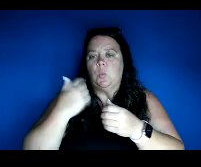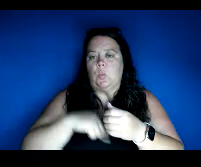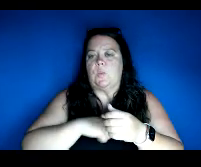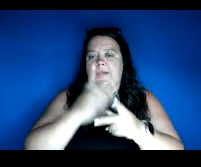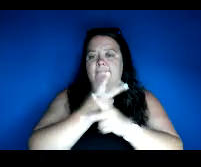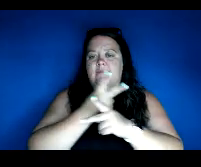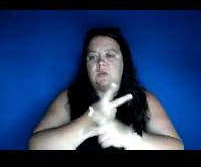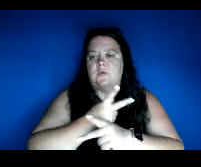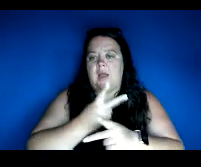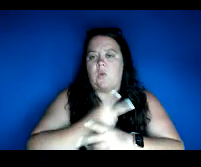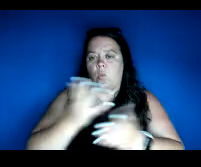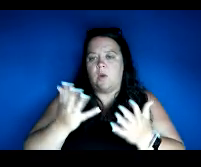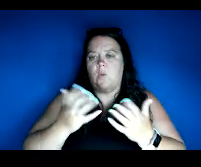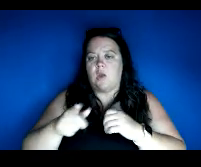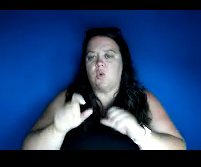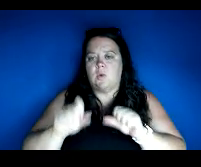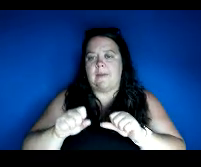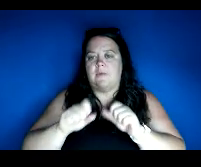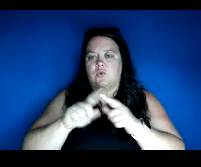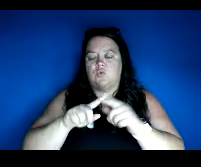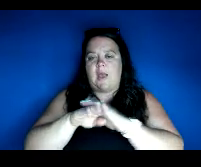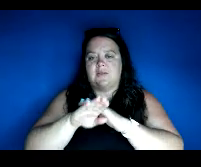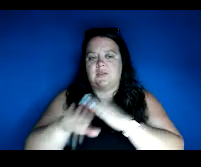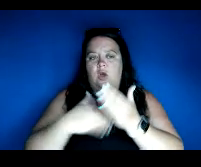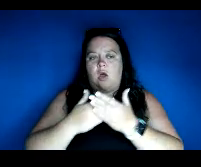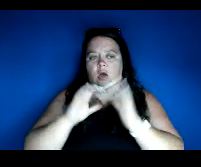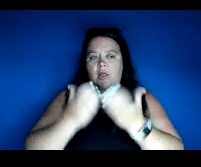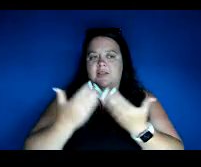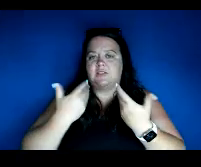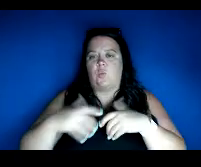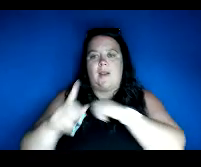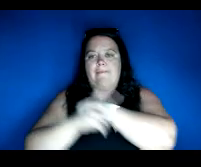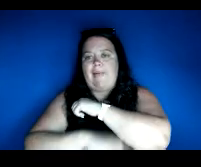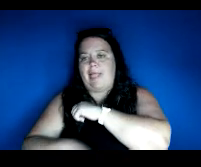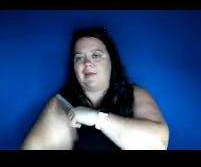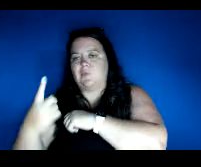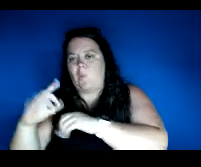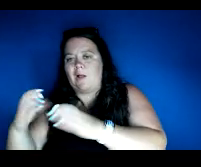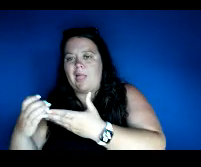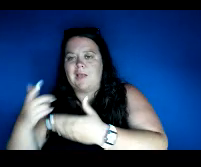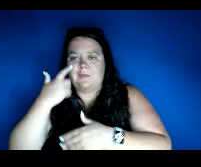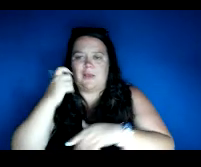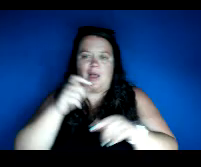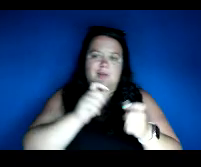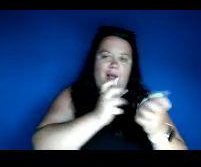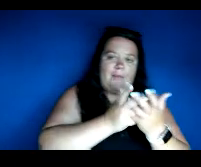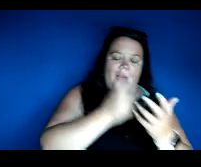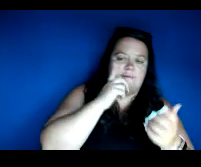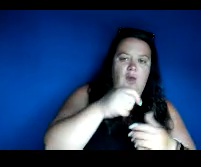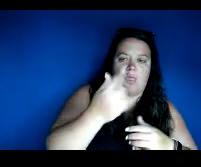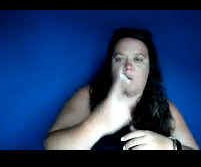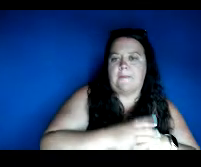'cause we want you to be able to access all of your classes, and we don't want to penalize you in one class because you have an accommodation in a different one, so.